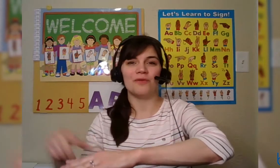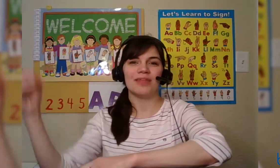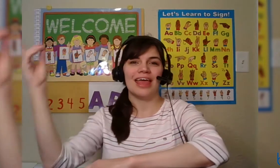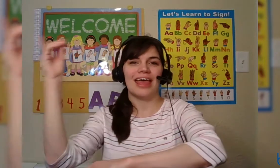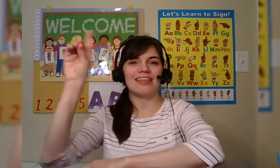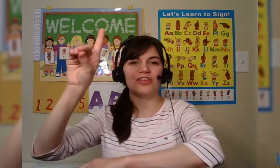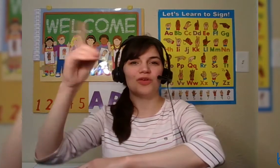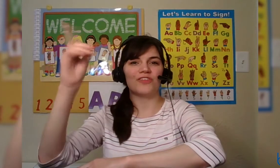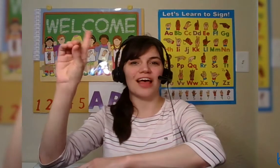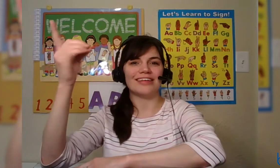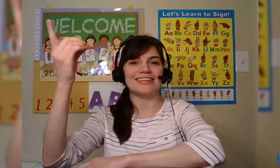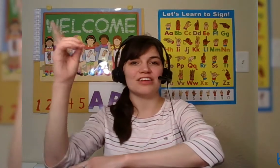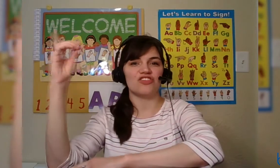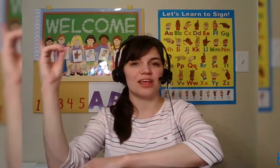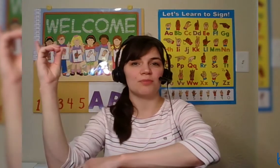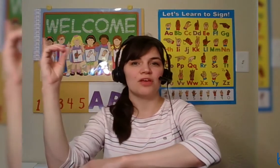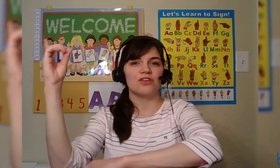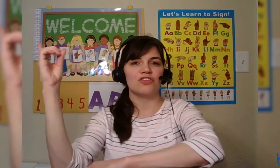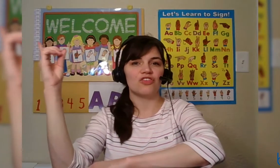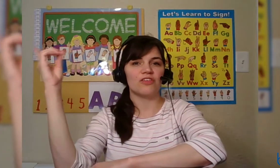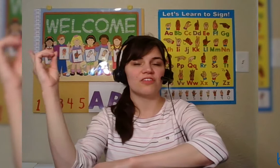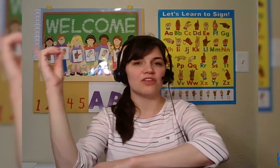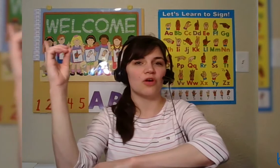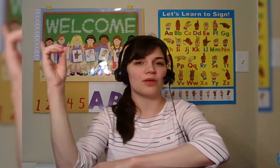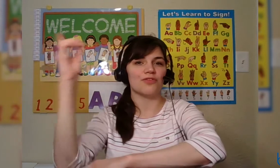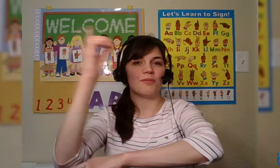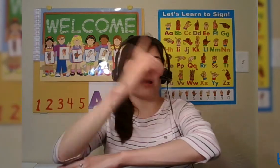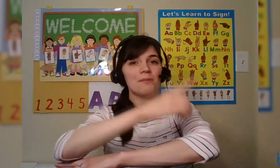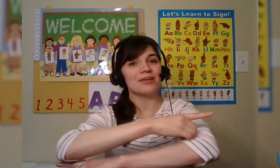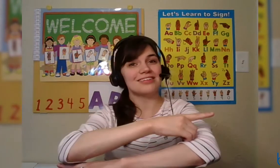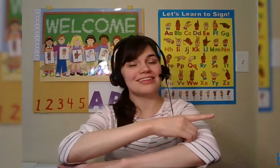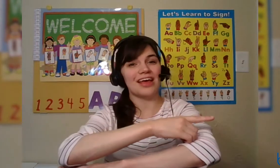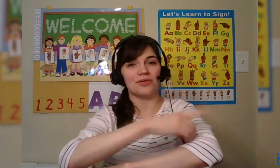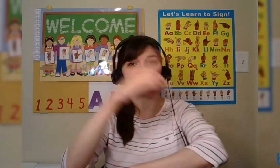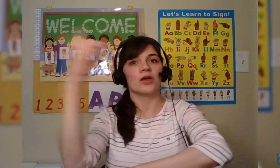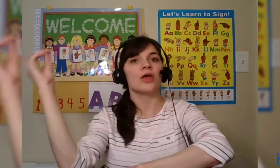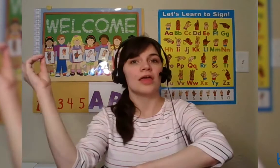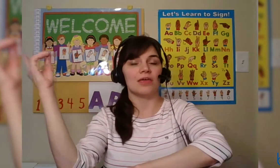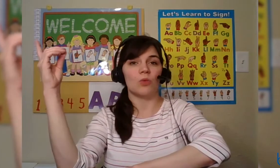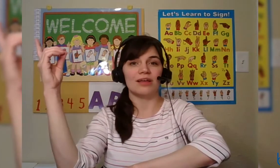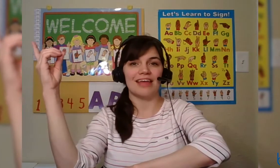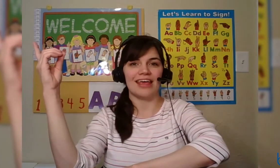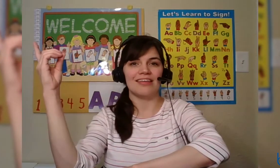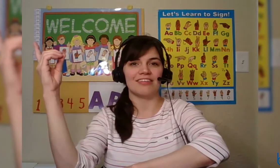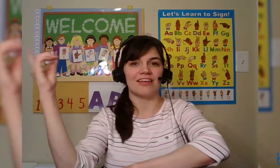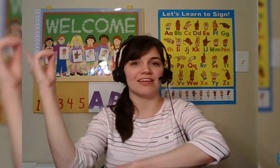and then use a D shape to show the sun going from up to down in one day. The sun